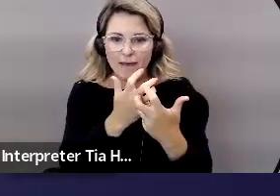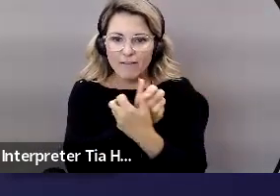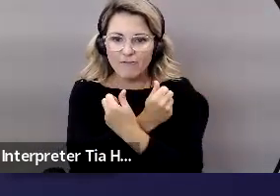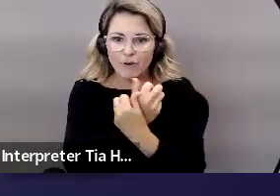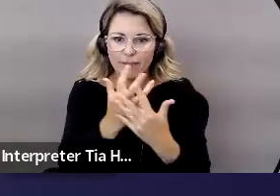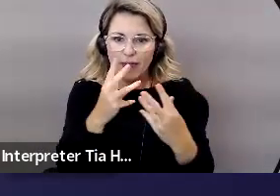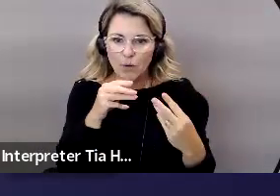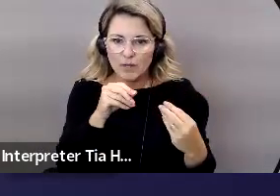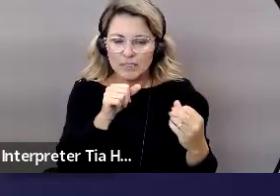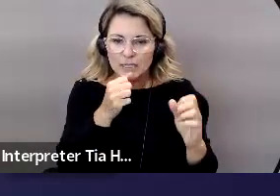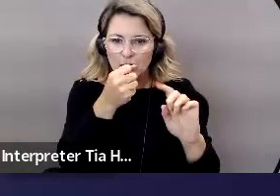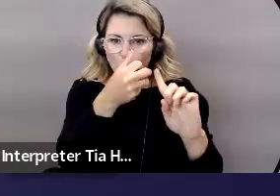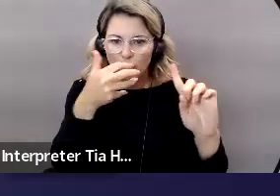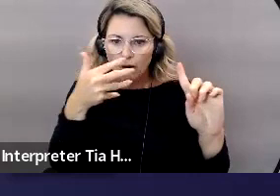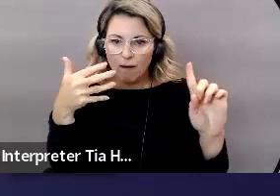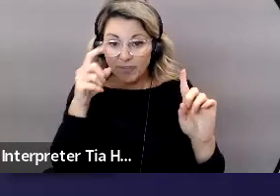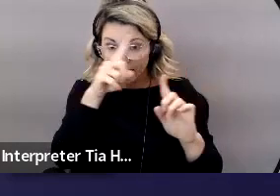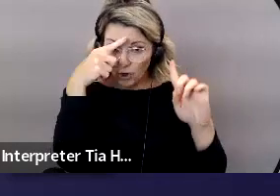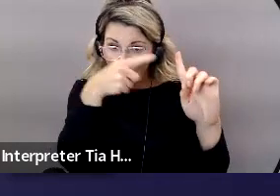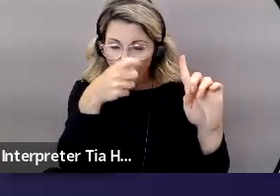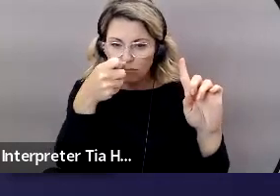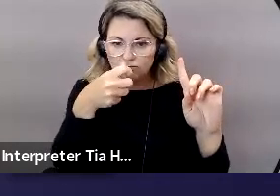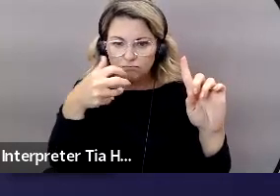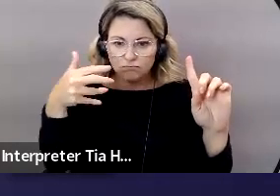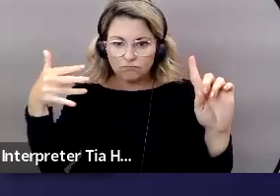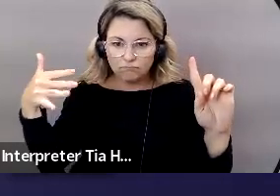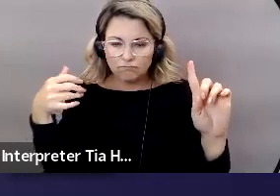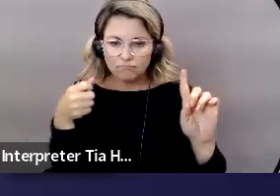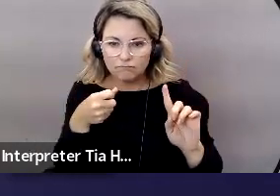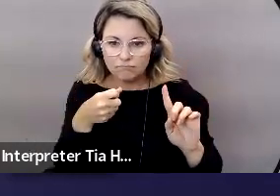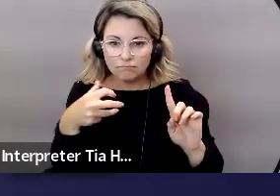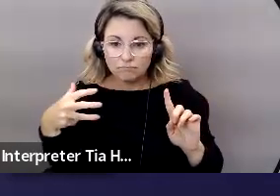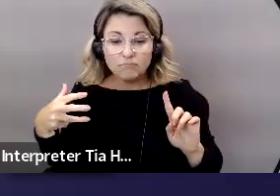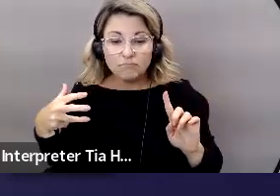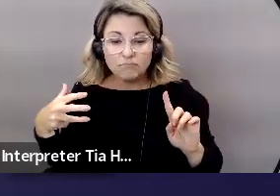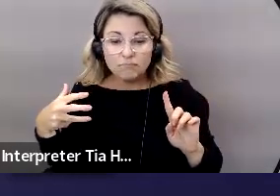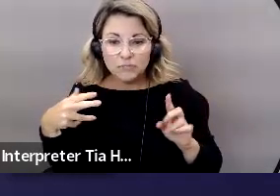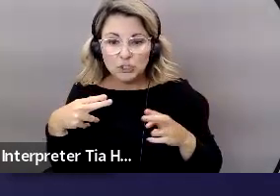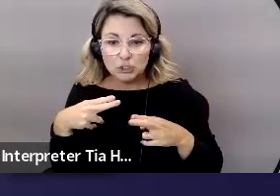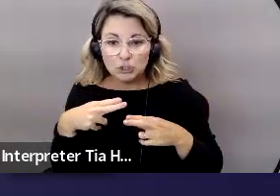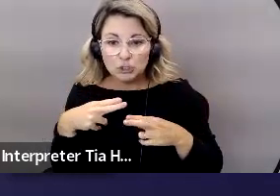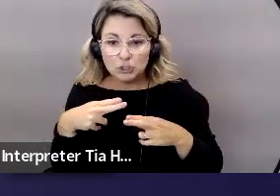of what our goals are. What metrics we have. Our short-term, medium or intermediate, and long-term